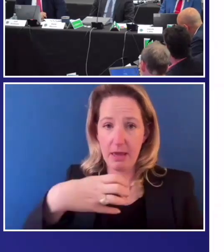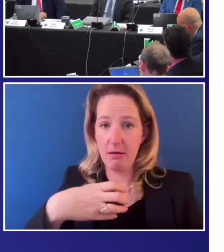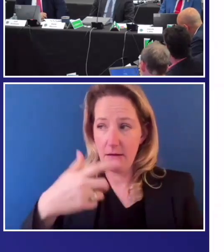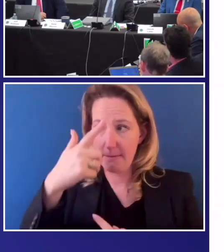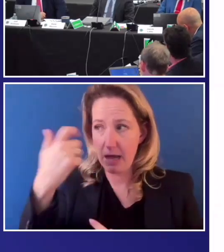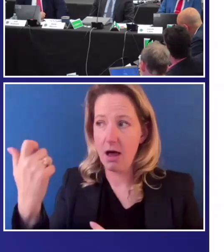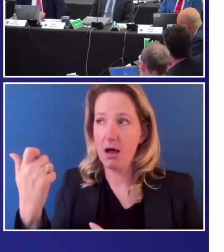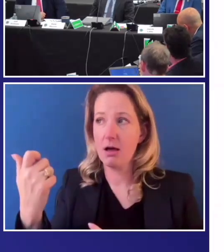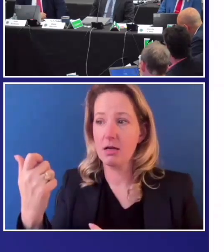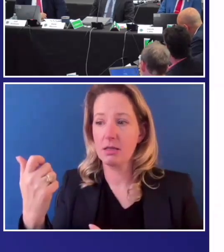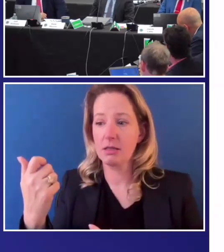minimis number.